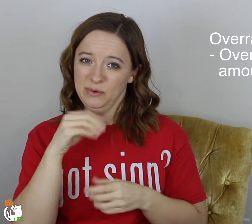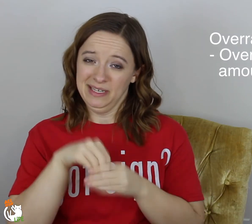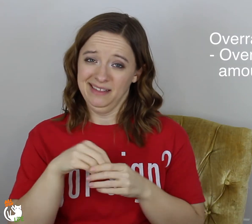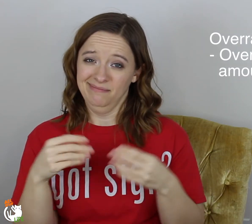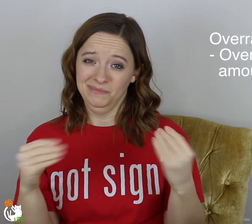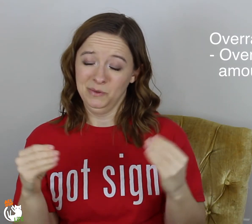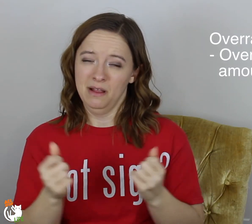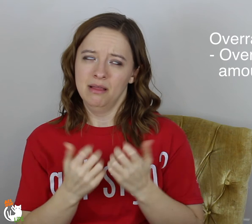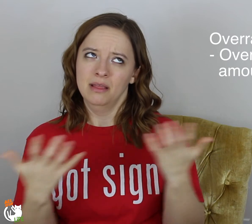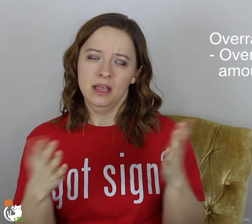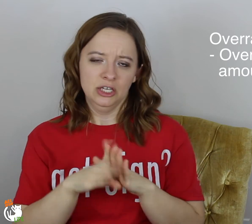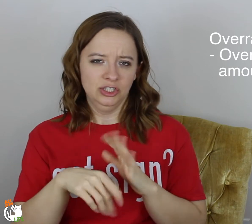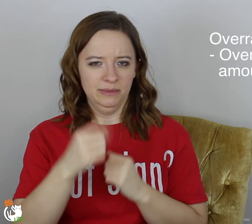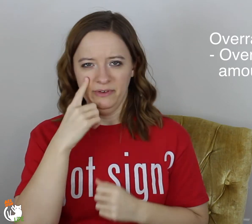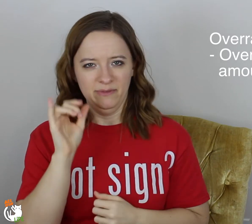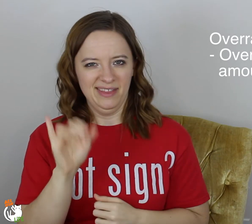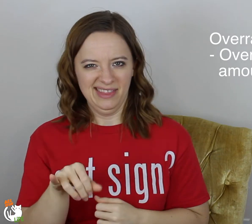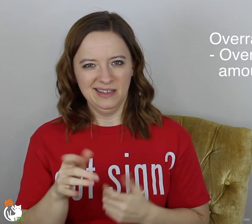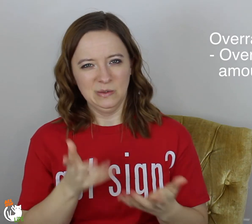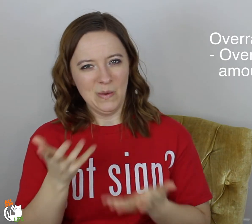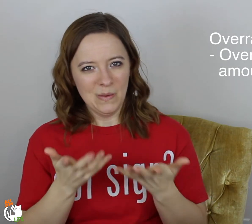You can find food in the store a lot cheaper for that.